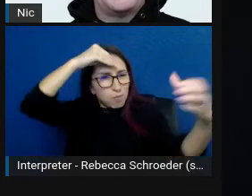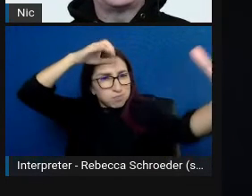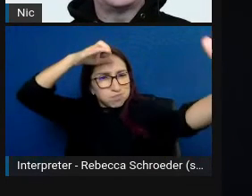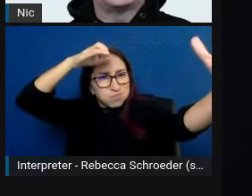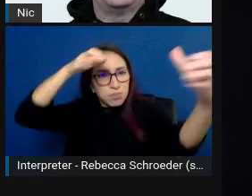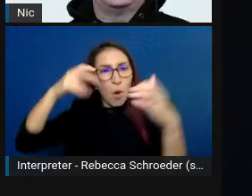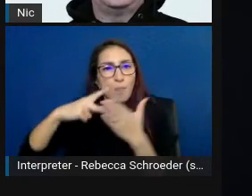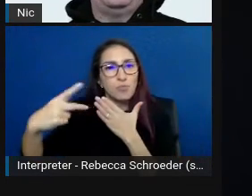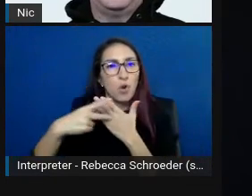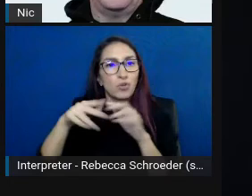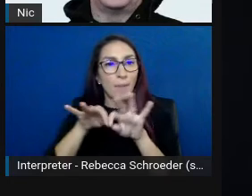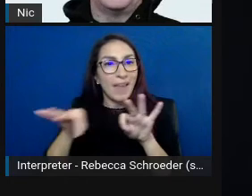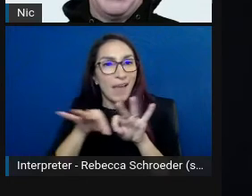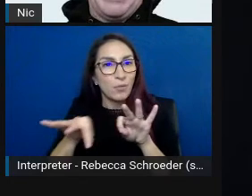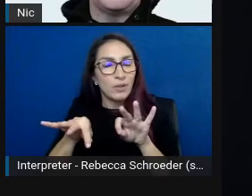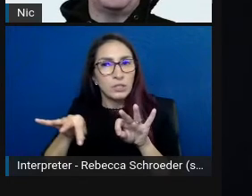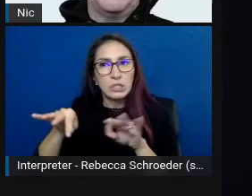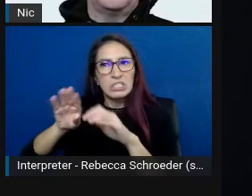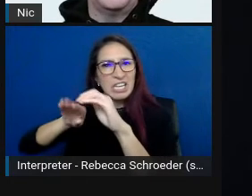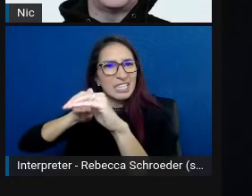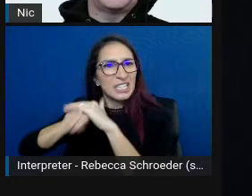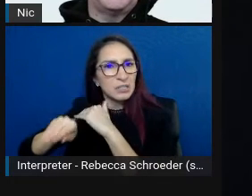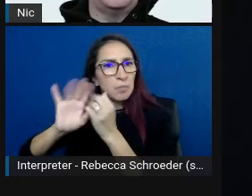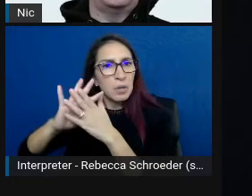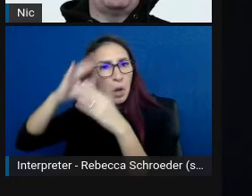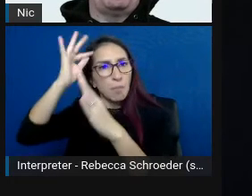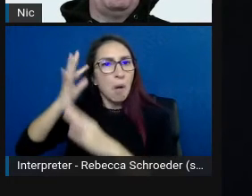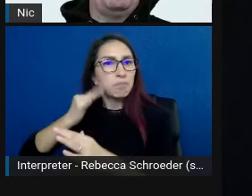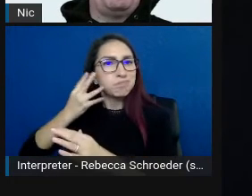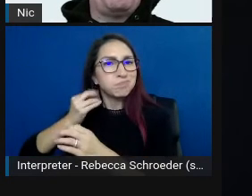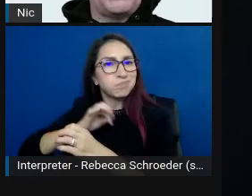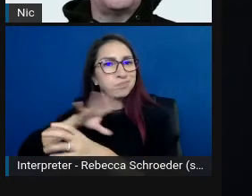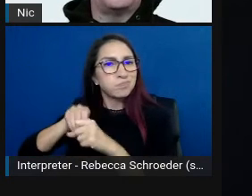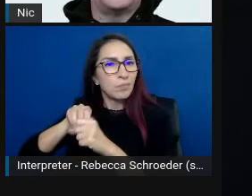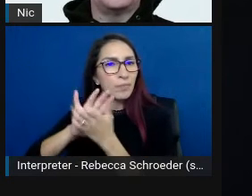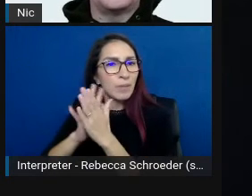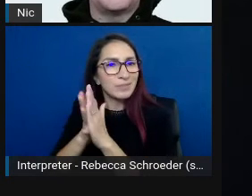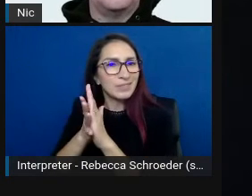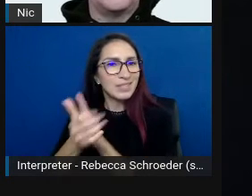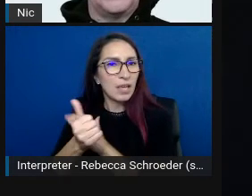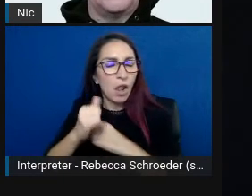accessibility becomes an aspect, a skill, part of their skill set.